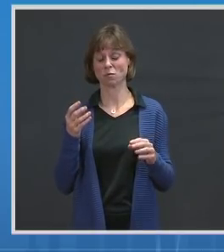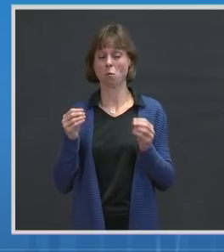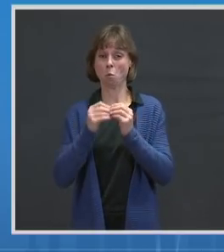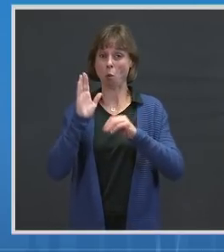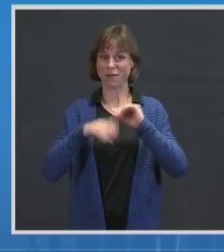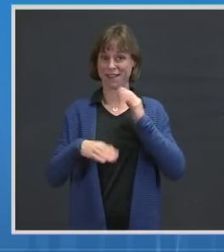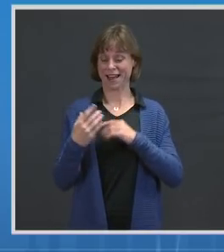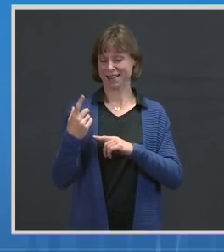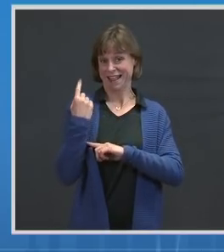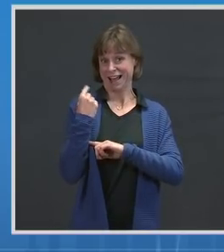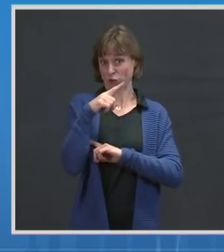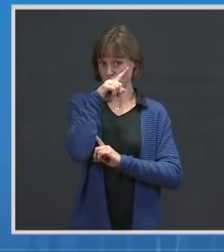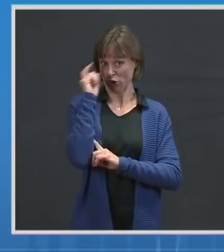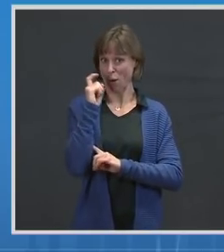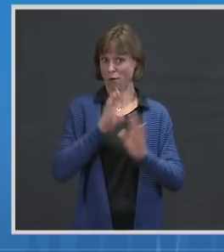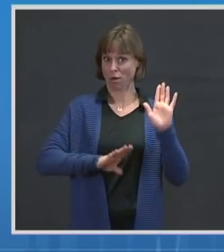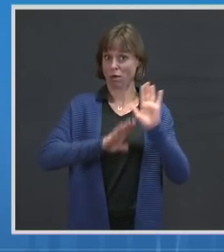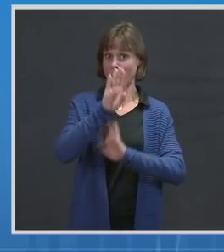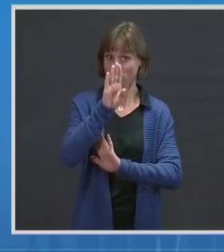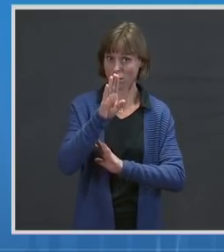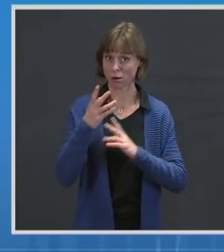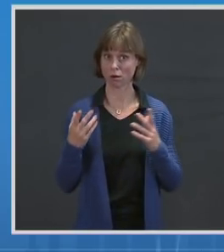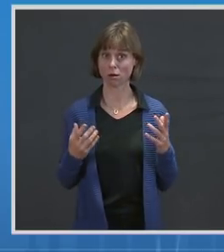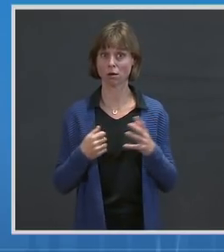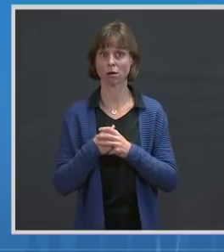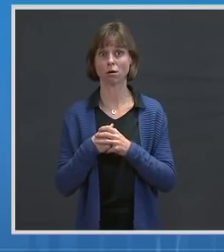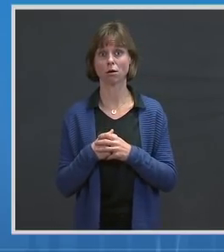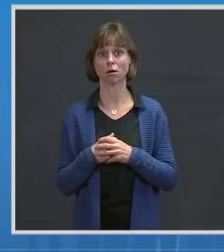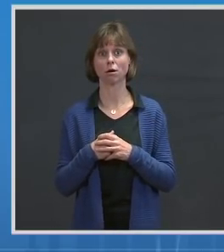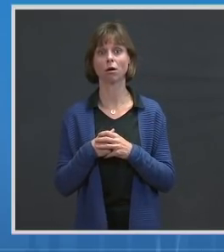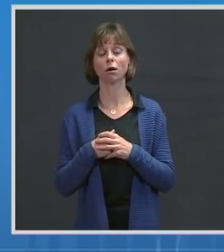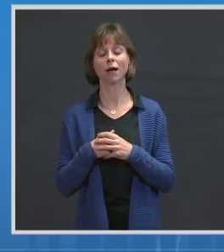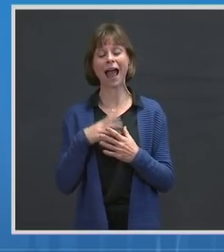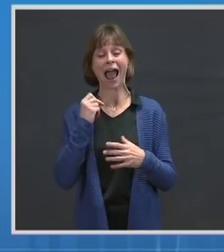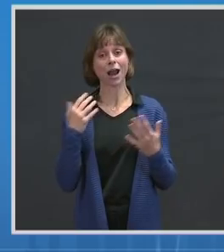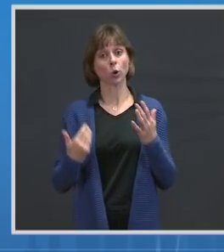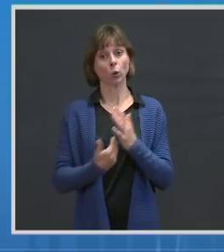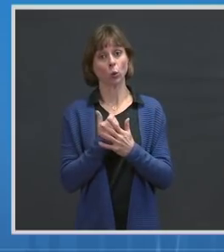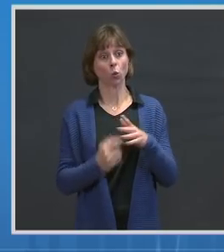And the continued spread of variants that are more transmissible could jeopardize the progress